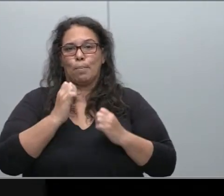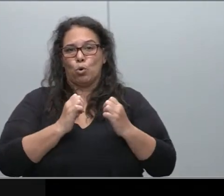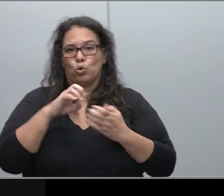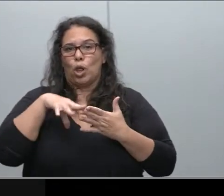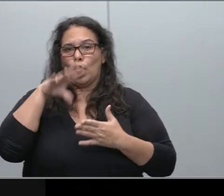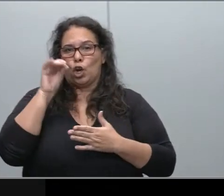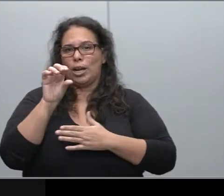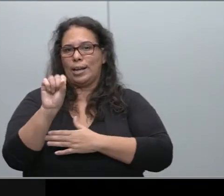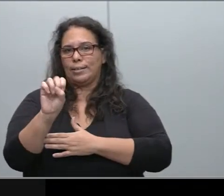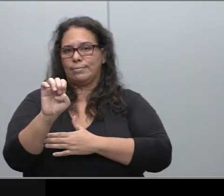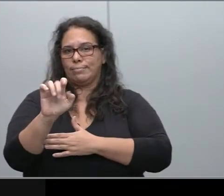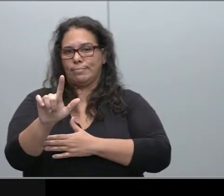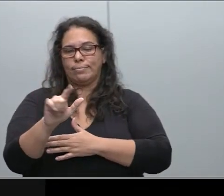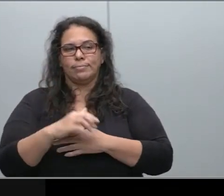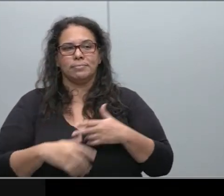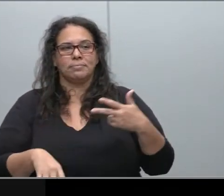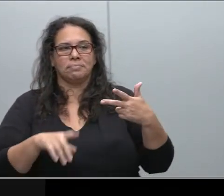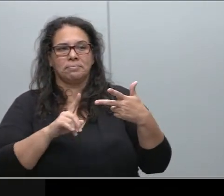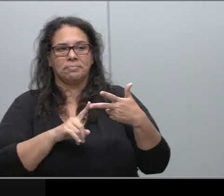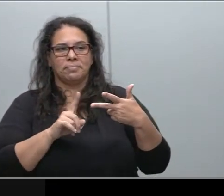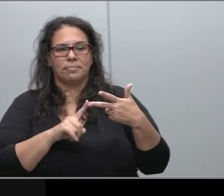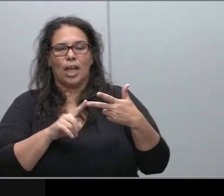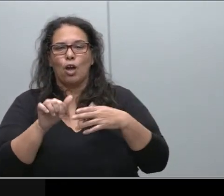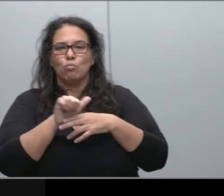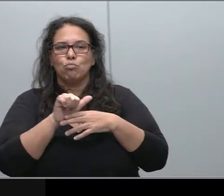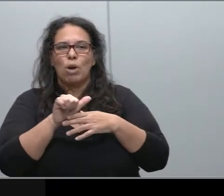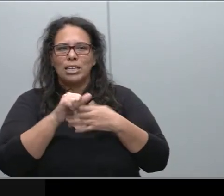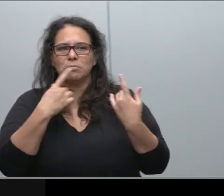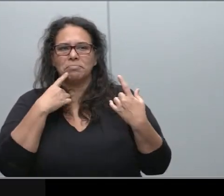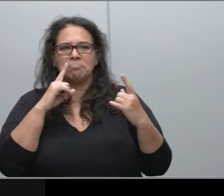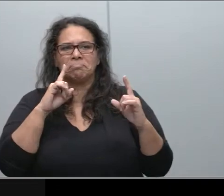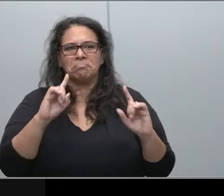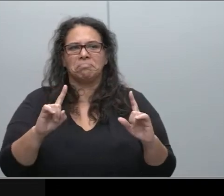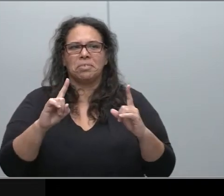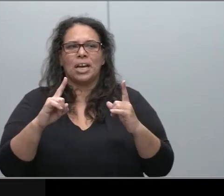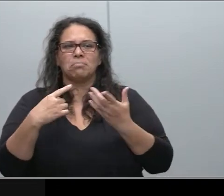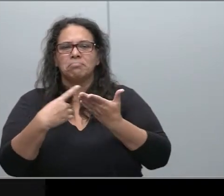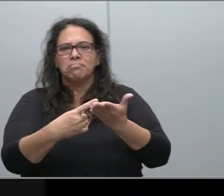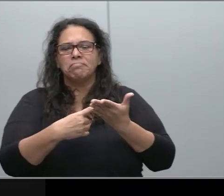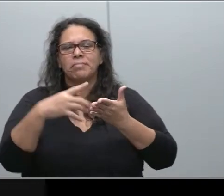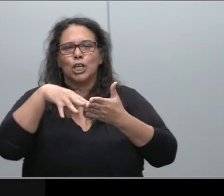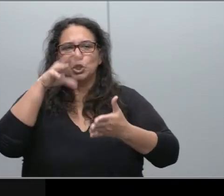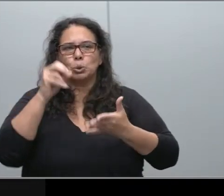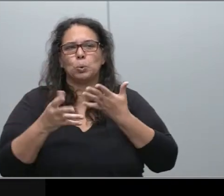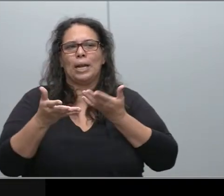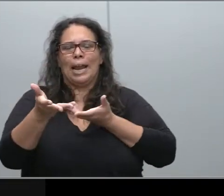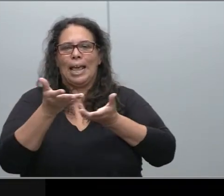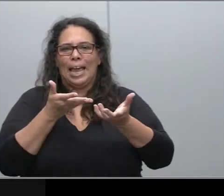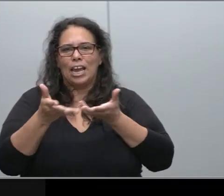or behavioral challenges and needs. And to date, there are approximately 60 Long Beach schools